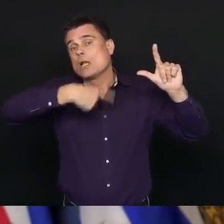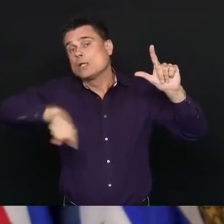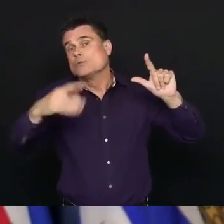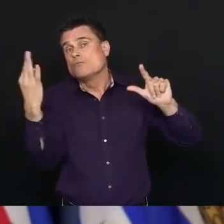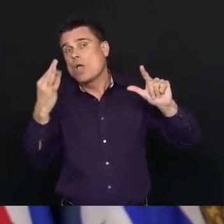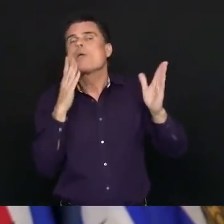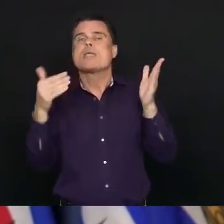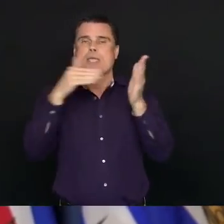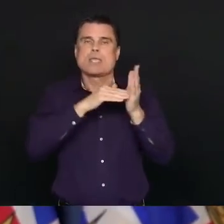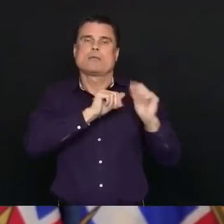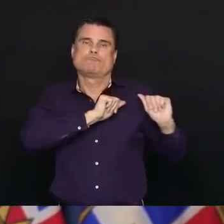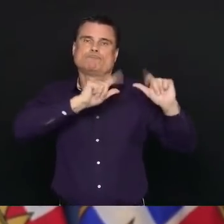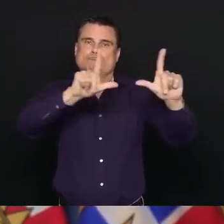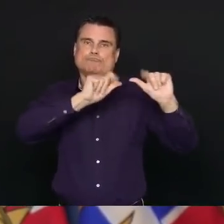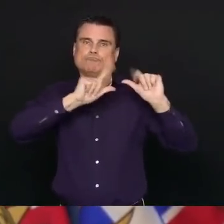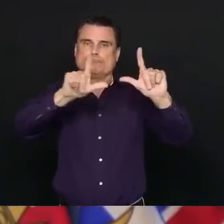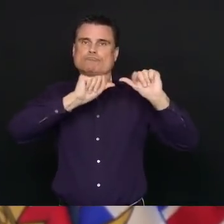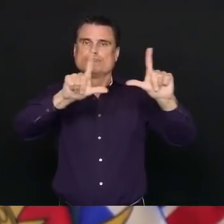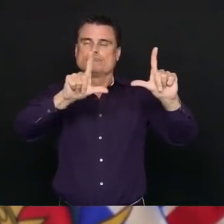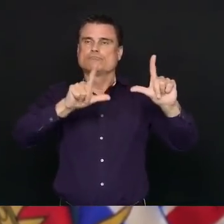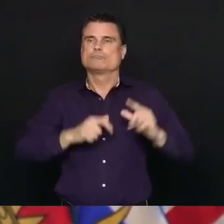They will see that next Friday.